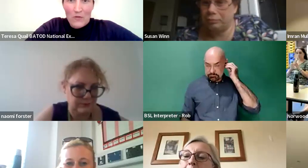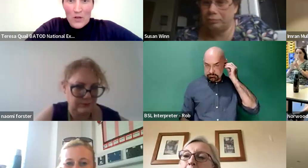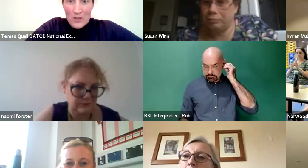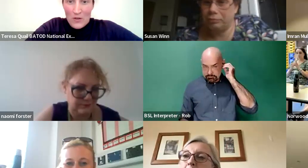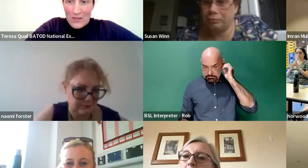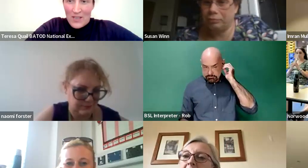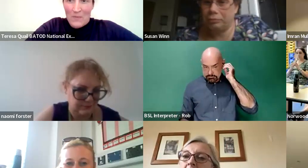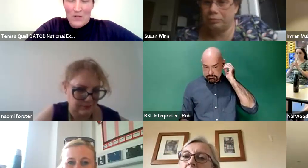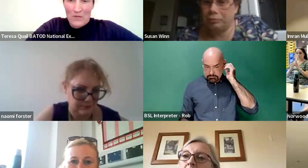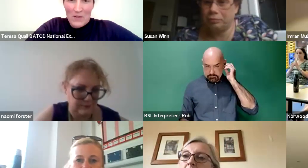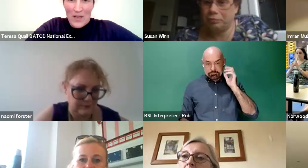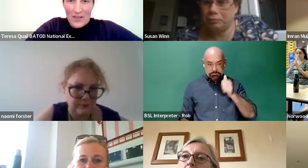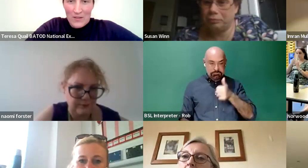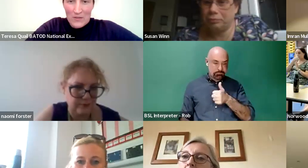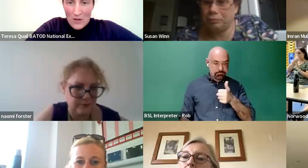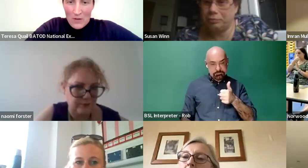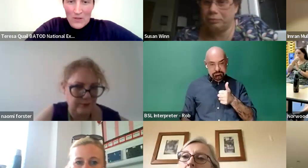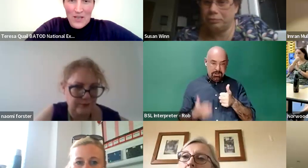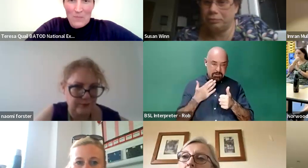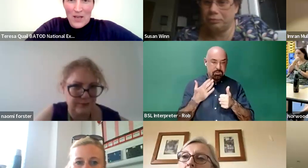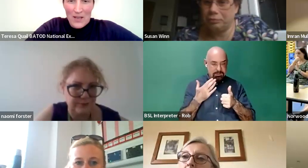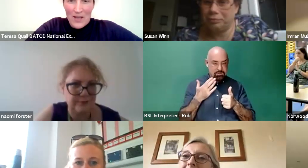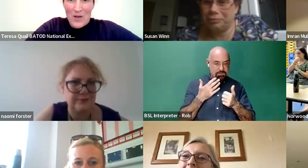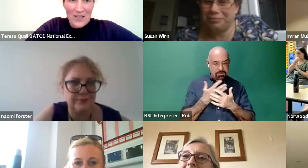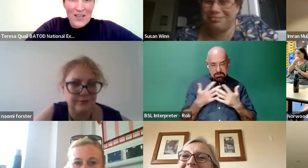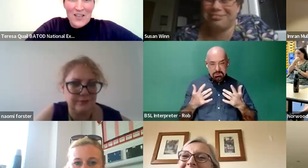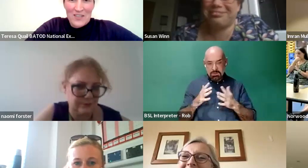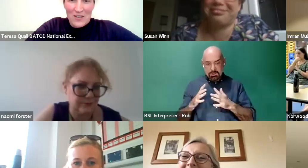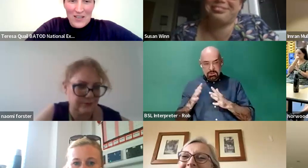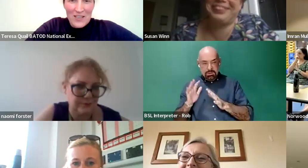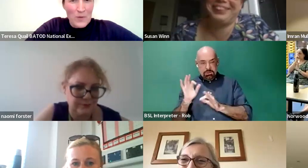Look forward to the same level of feedback in the survey when Imran circulates it.